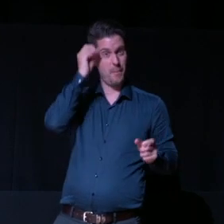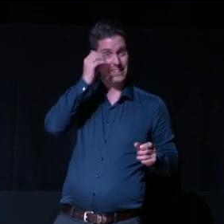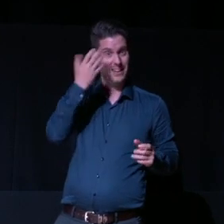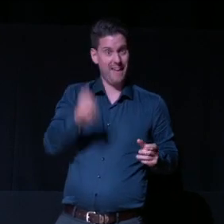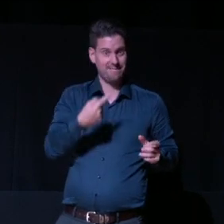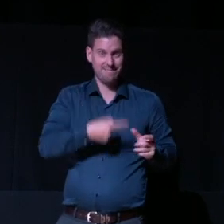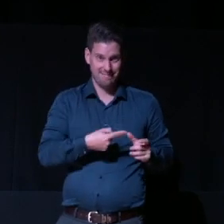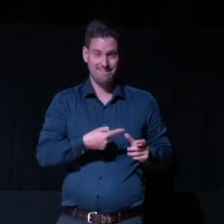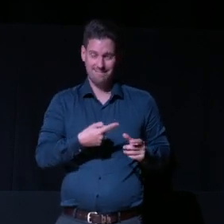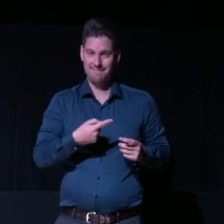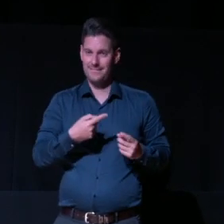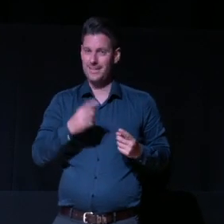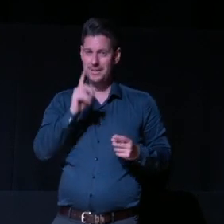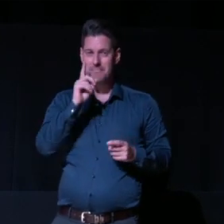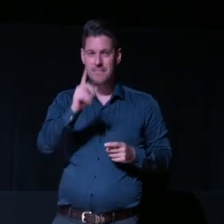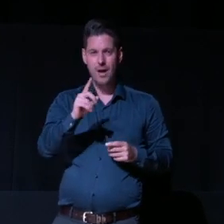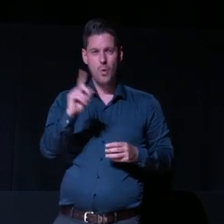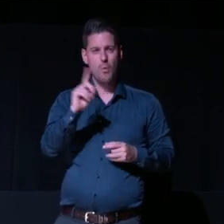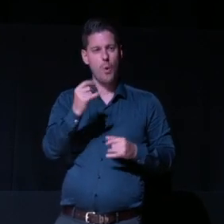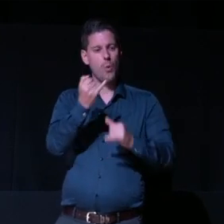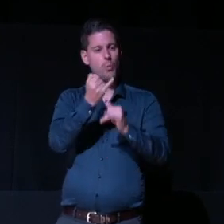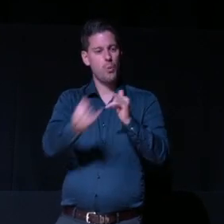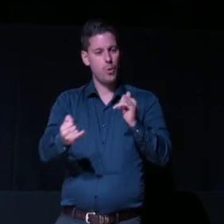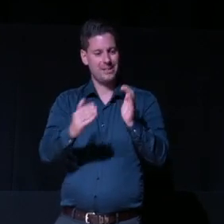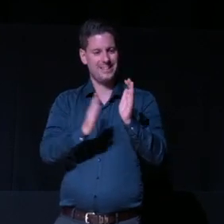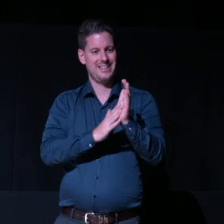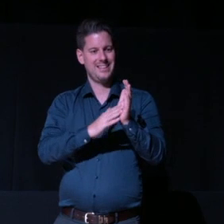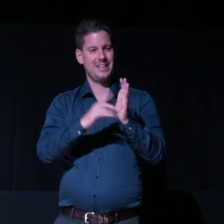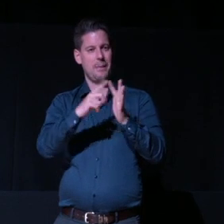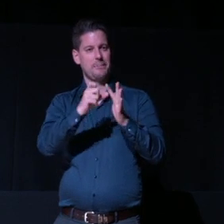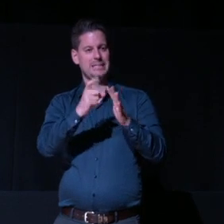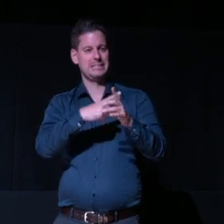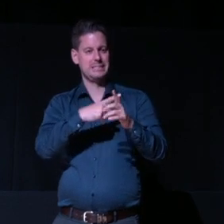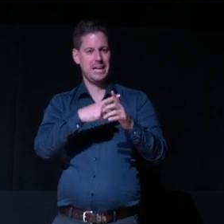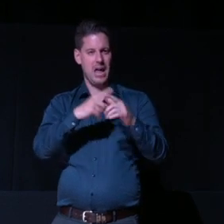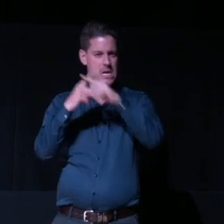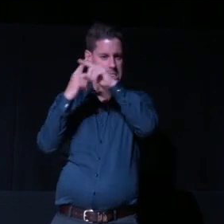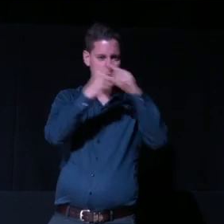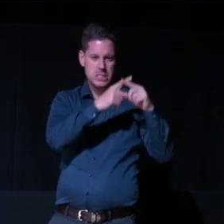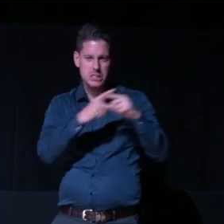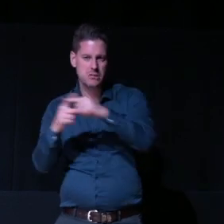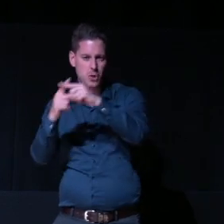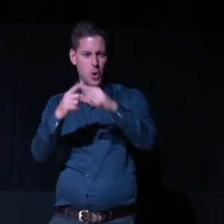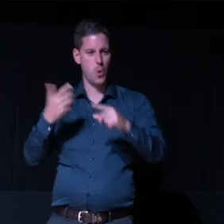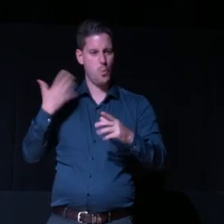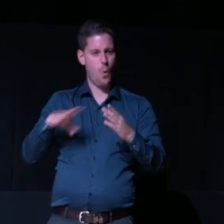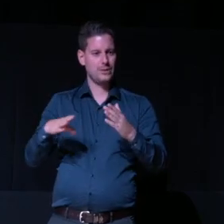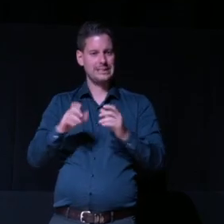like the part that played the biggest piece was the media opportunistically looking to make a story out of nothing. And I think that's quite often